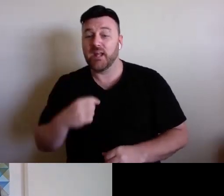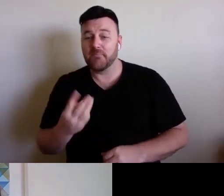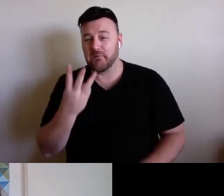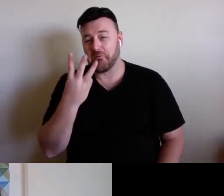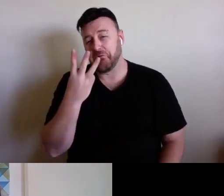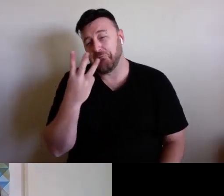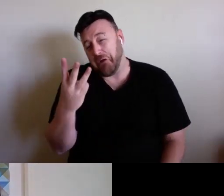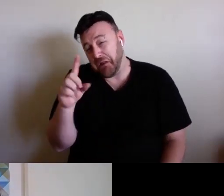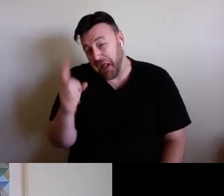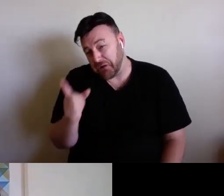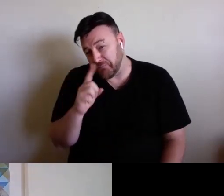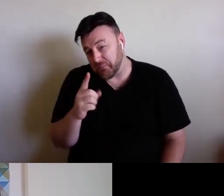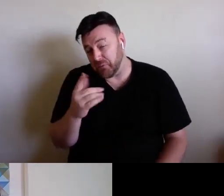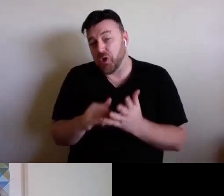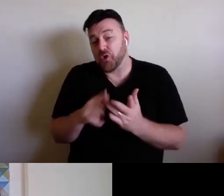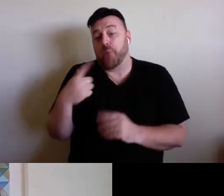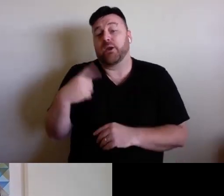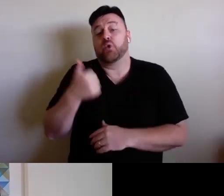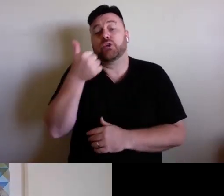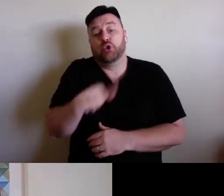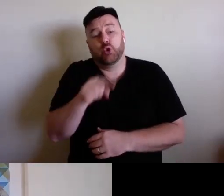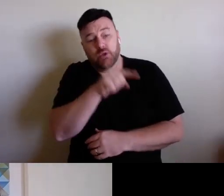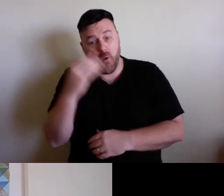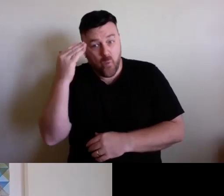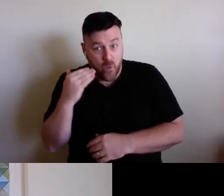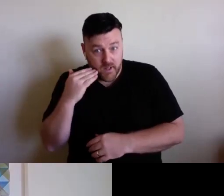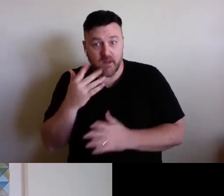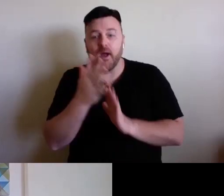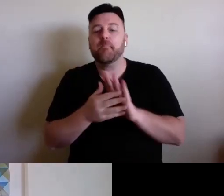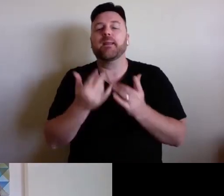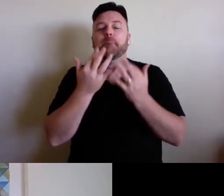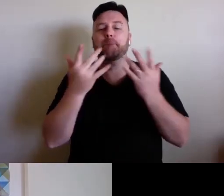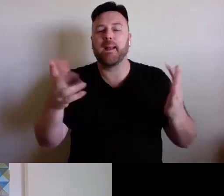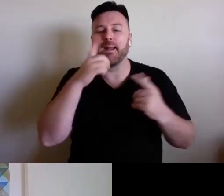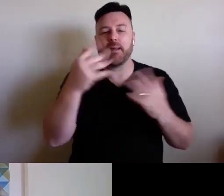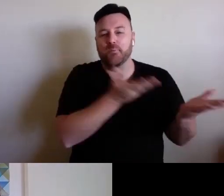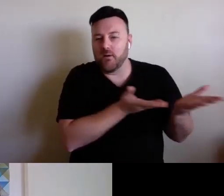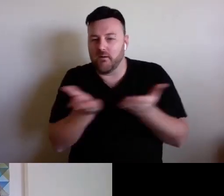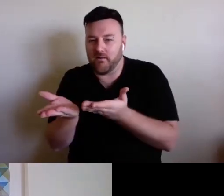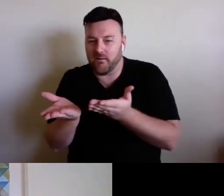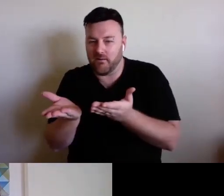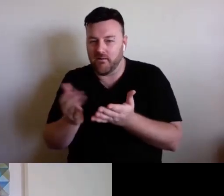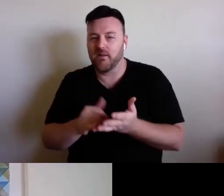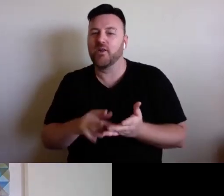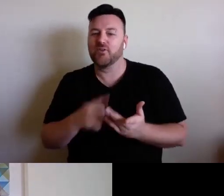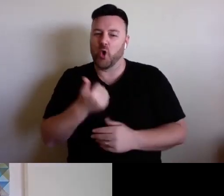they've been smart enough to say, "You're an influencer. How do we team up and do that together?" So she's building their audience. I